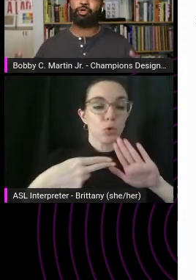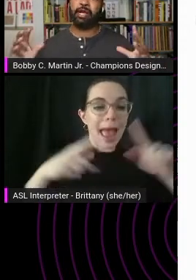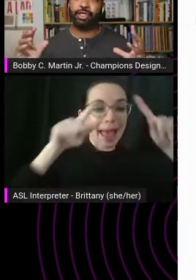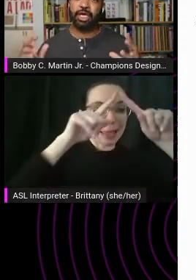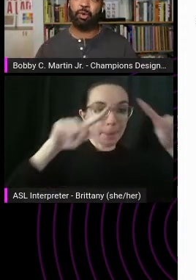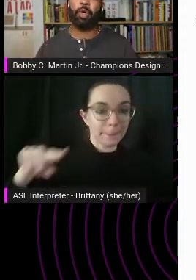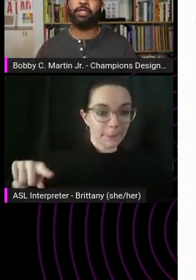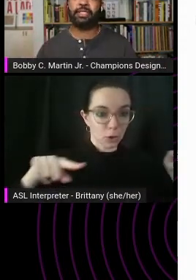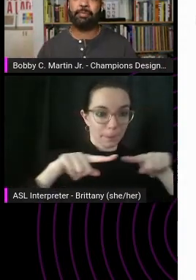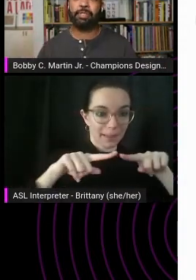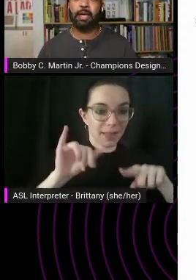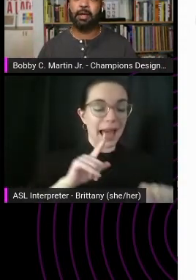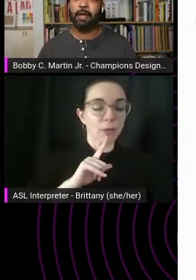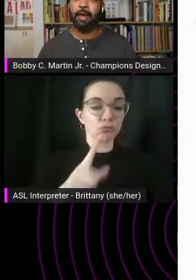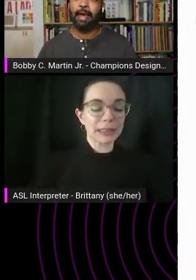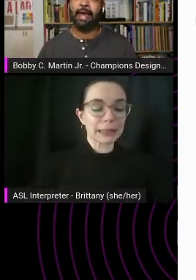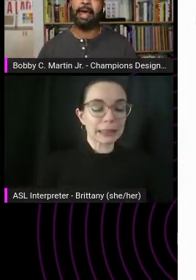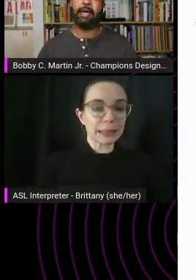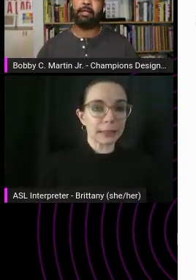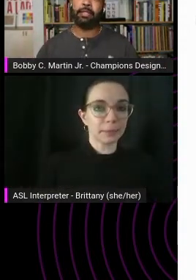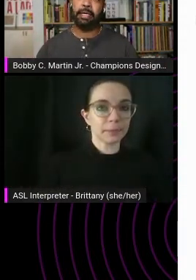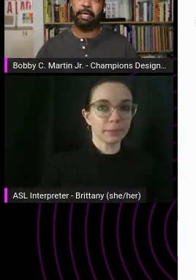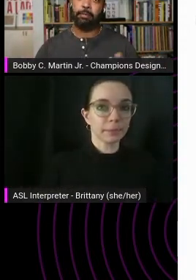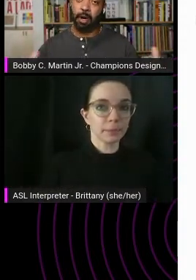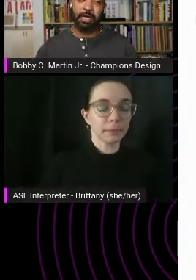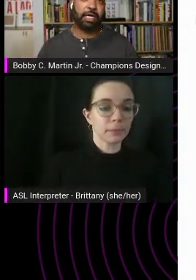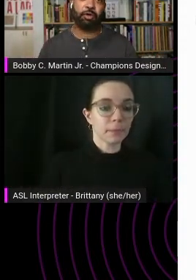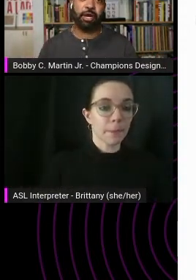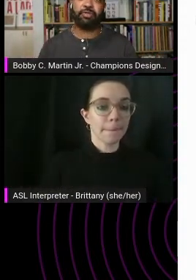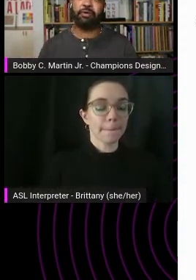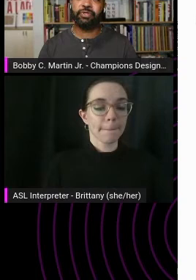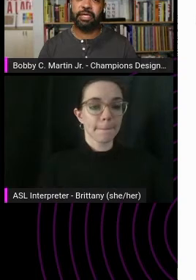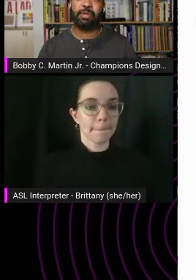the strategy in one snapshot. And the marketing and creative service team